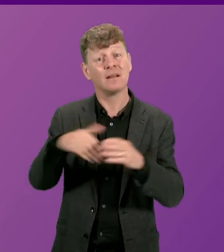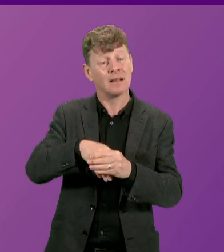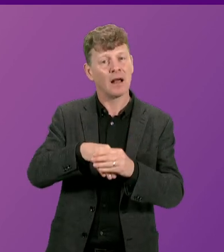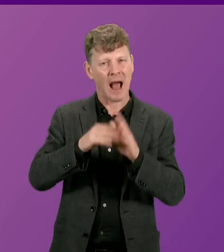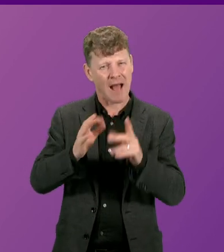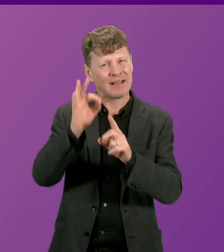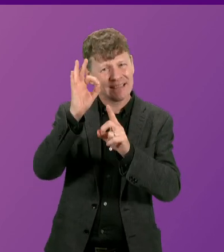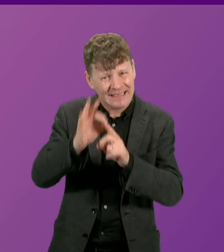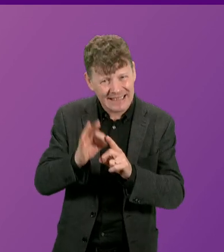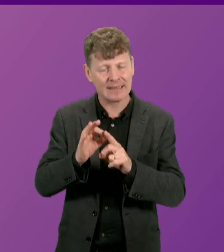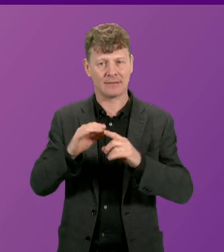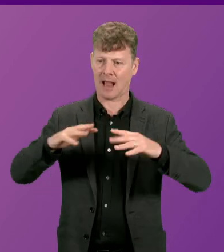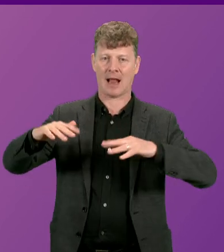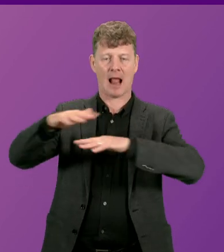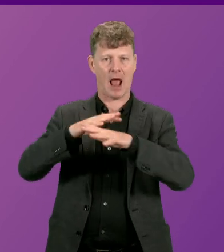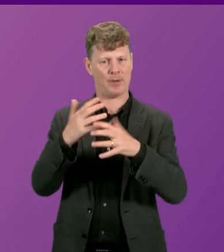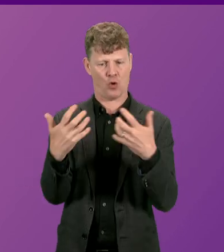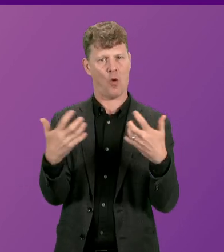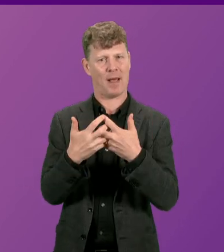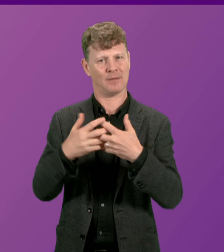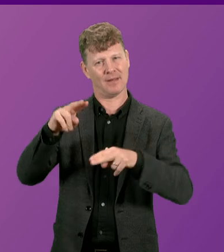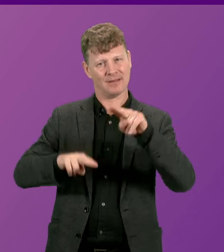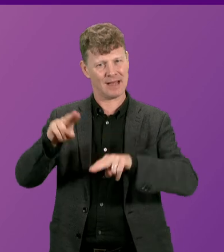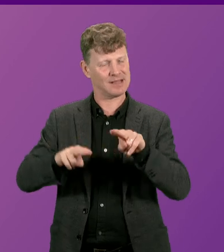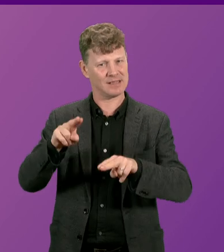specific climate compatibility assessment, which should be undertaken to determine